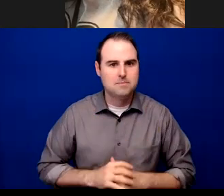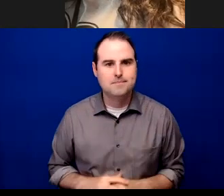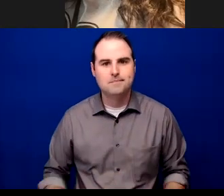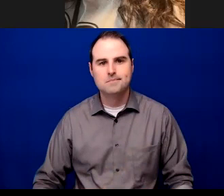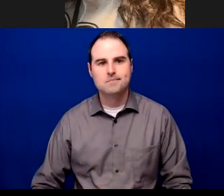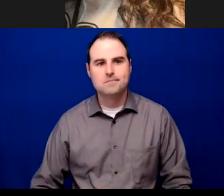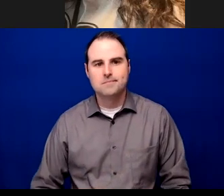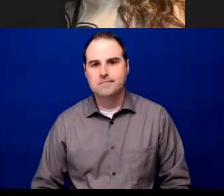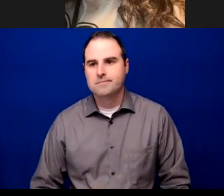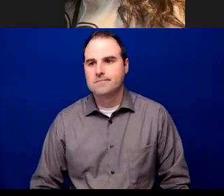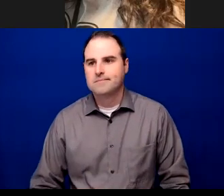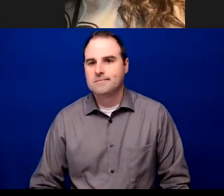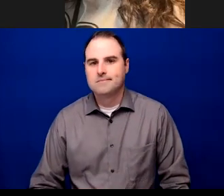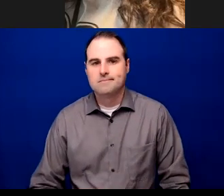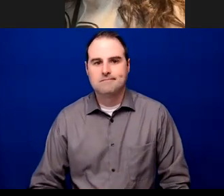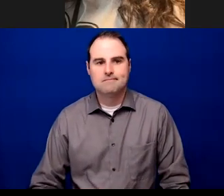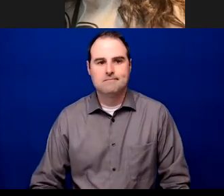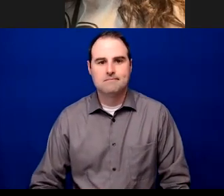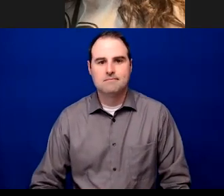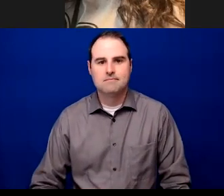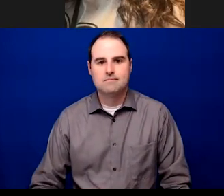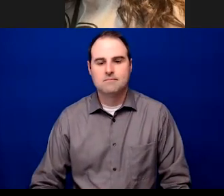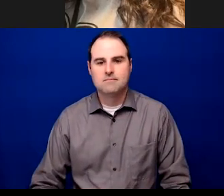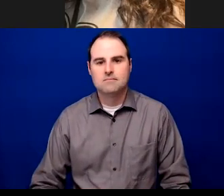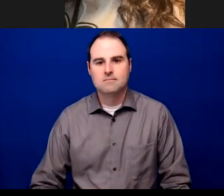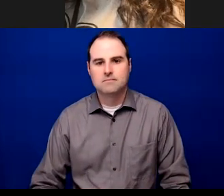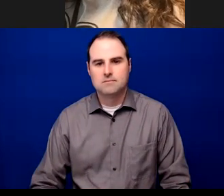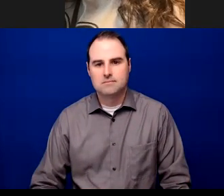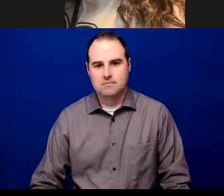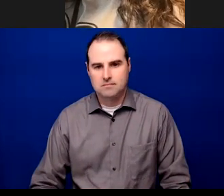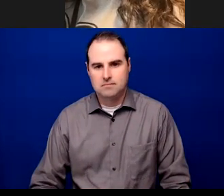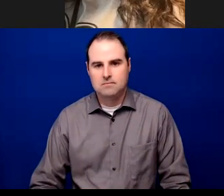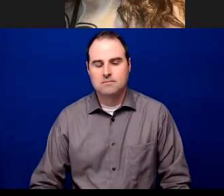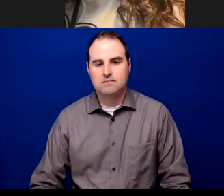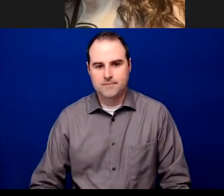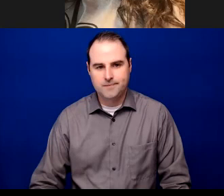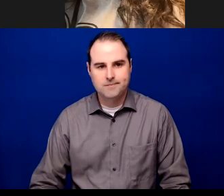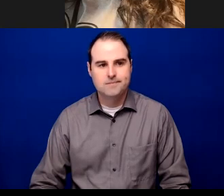Right. Does anybody who is in those groups have anything they want to share? We're we're about to wrap up. We have just a few minutes.